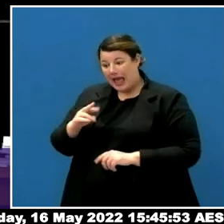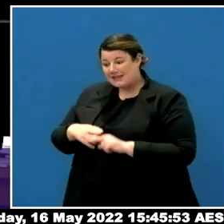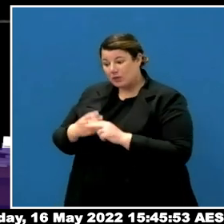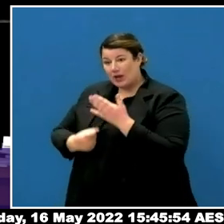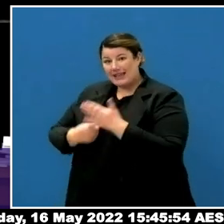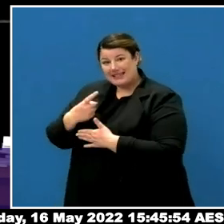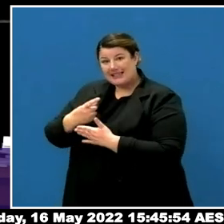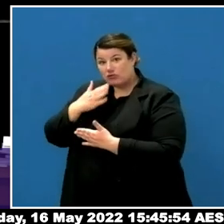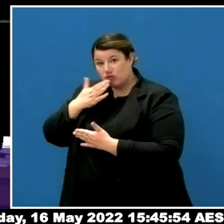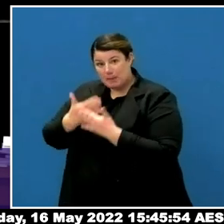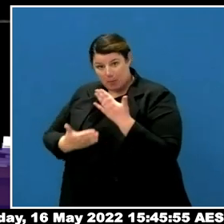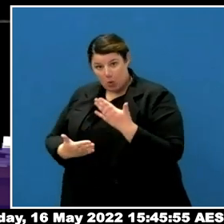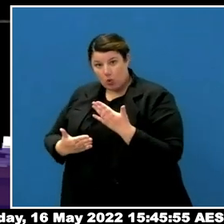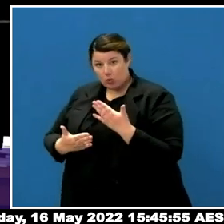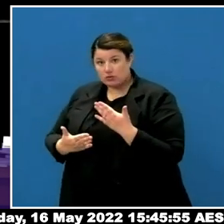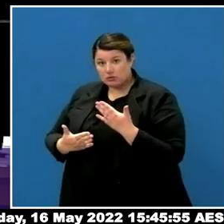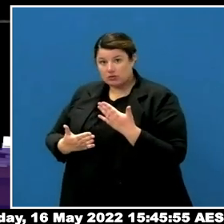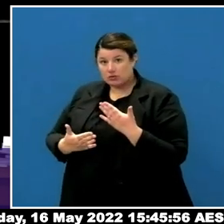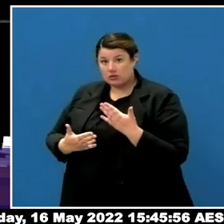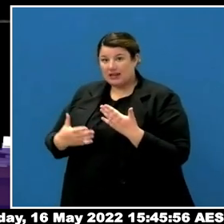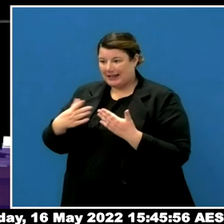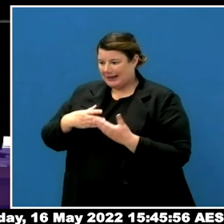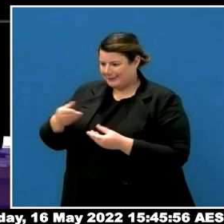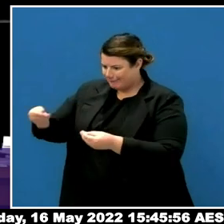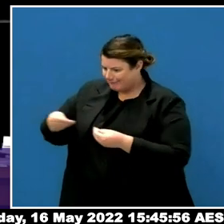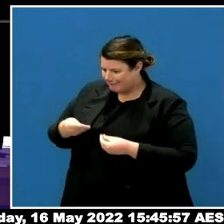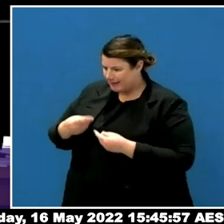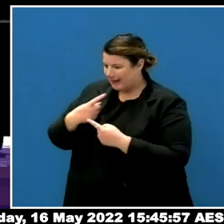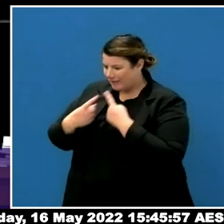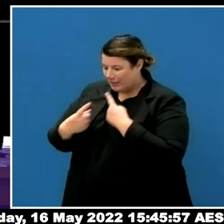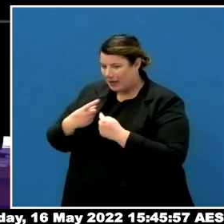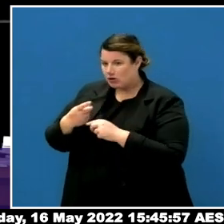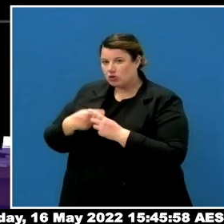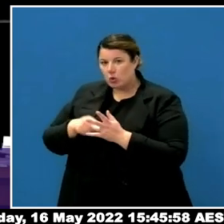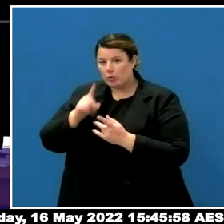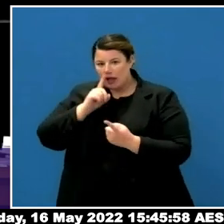change in circumstances to the NDIA, but you received that some months later.